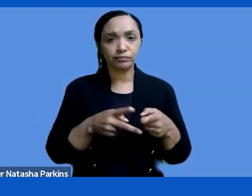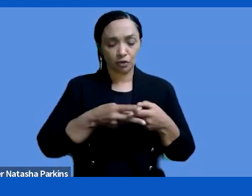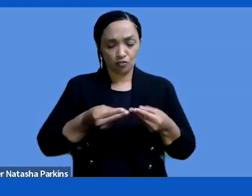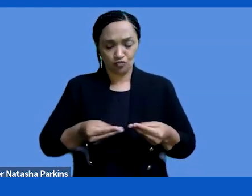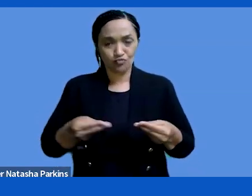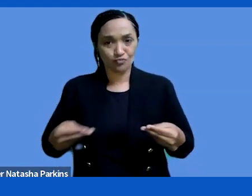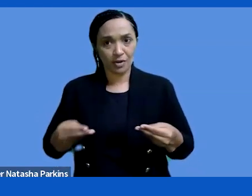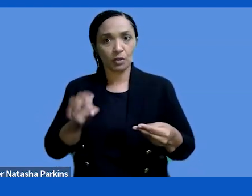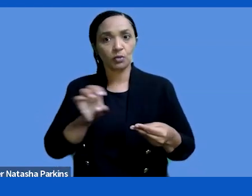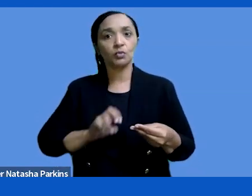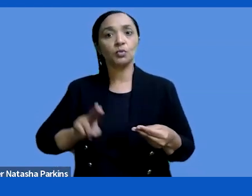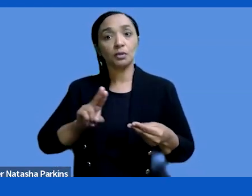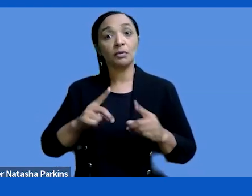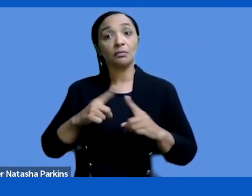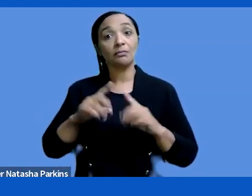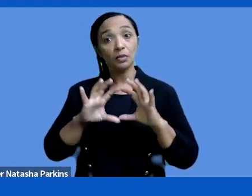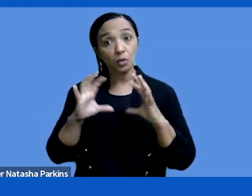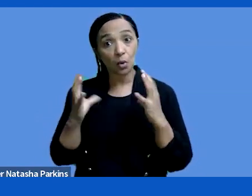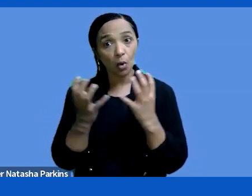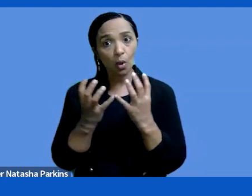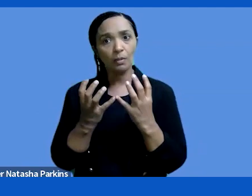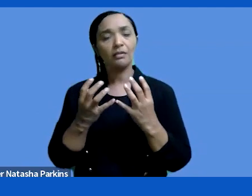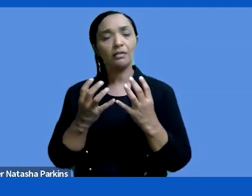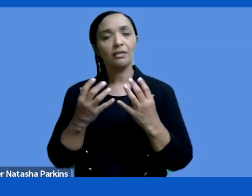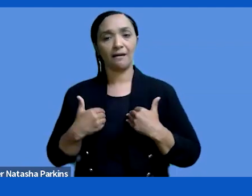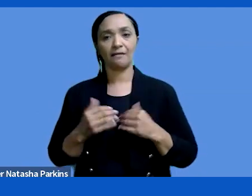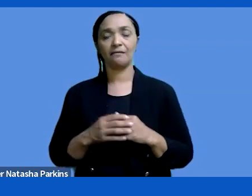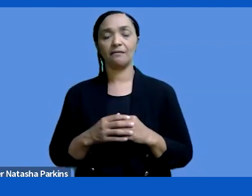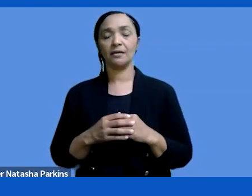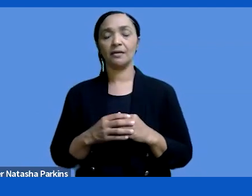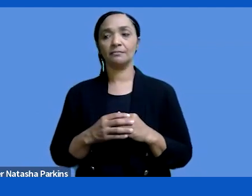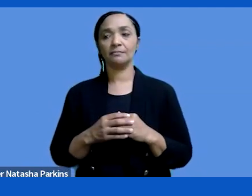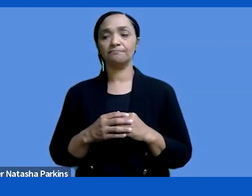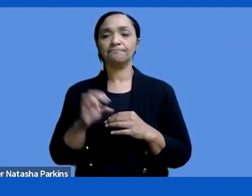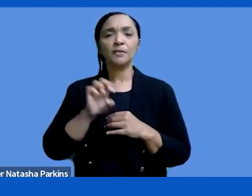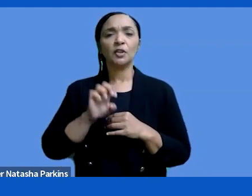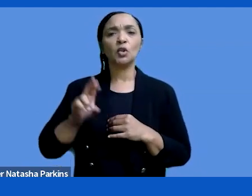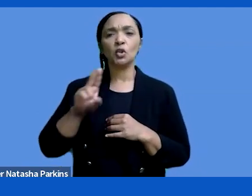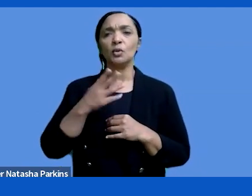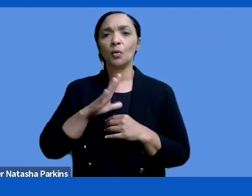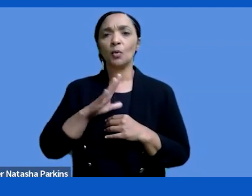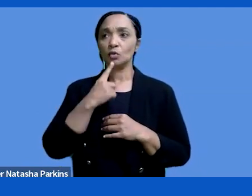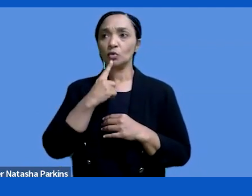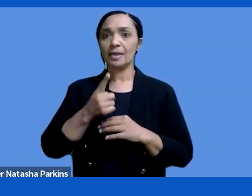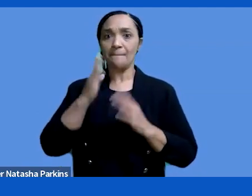the Commission -- they're prescriptive about the technologies you use. There is a famous